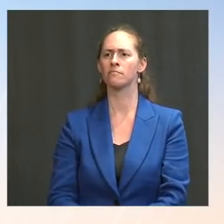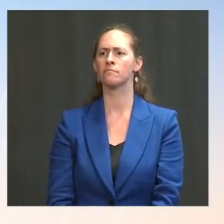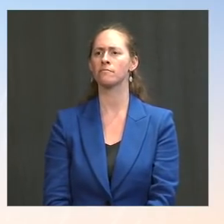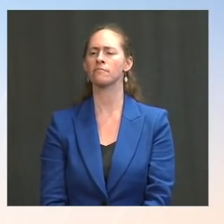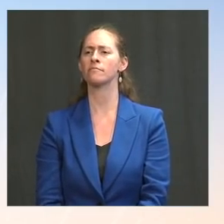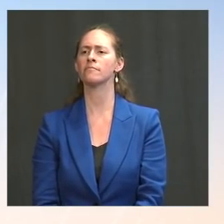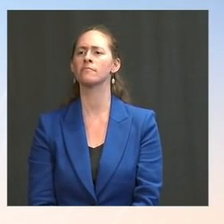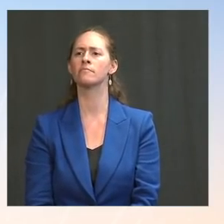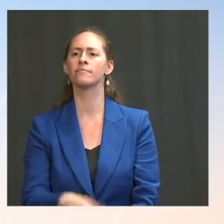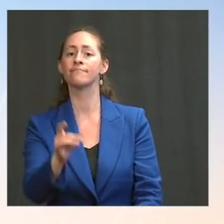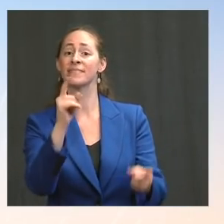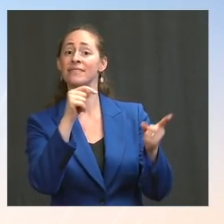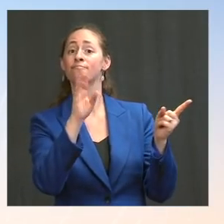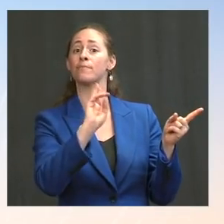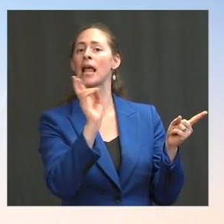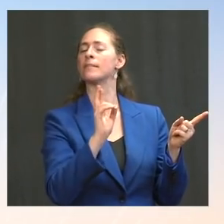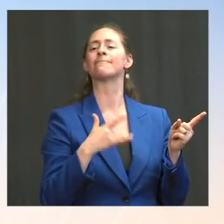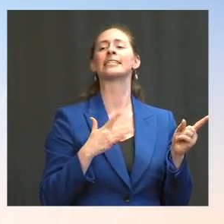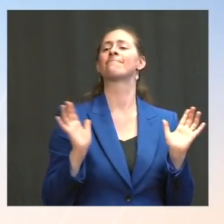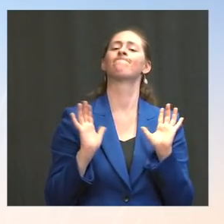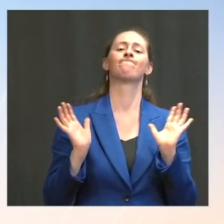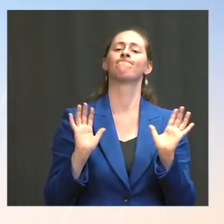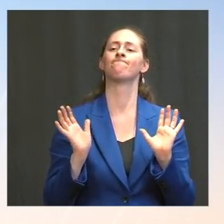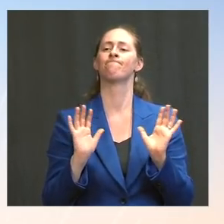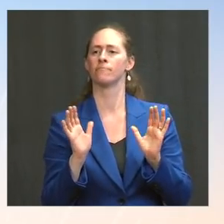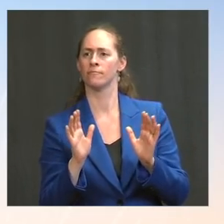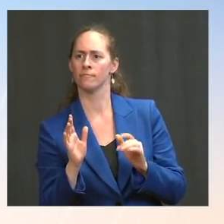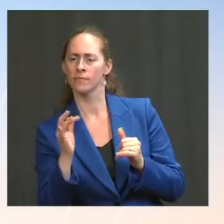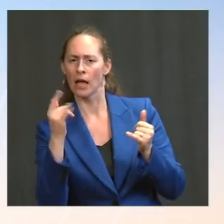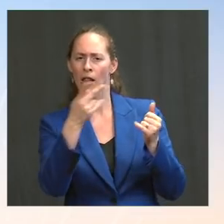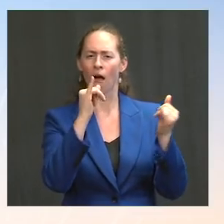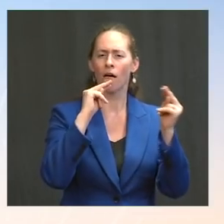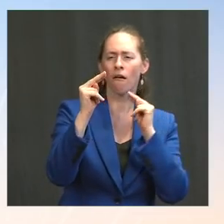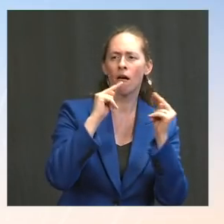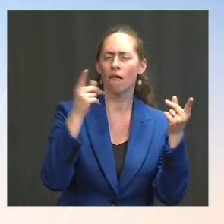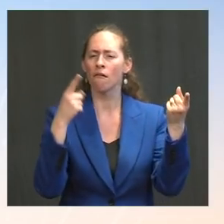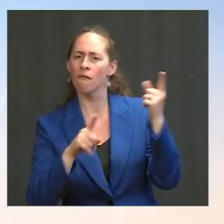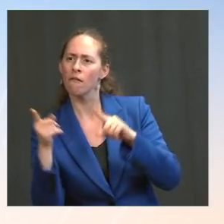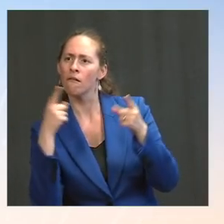many economists suggest across the board. But it is a payfor that was agreed to and one